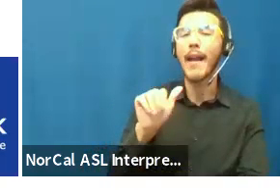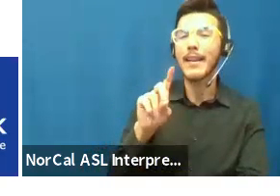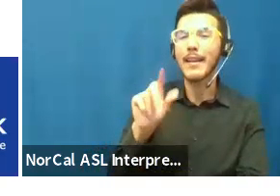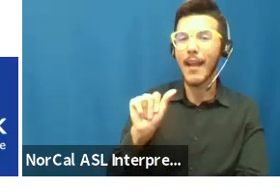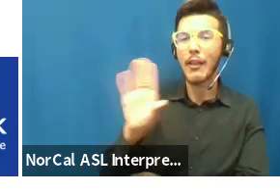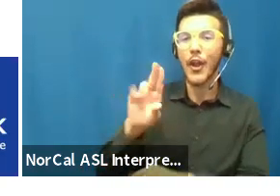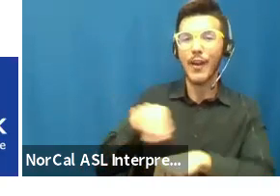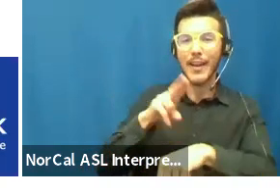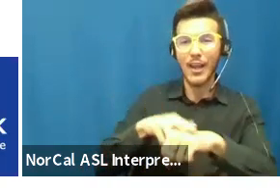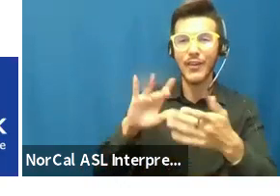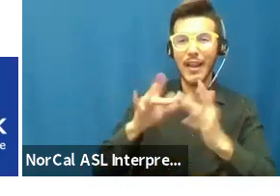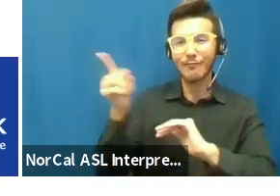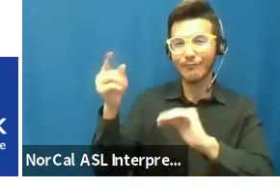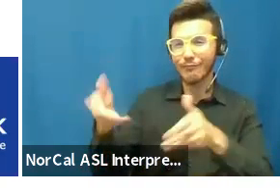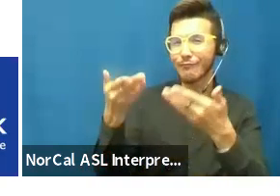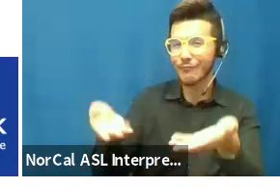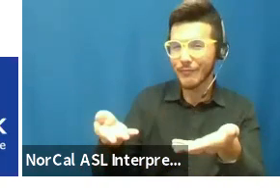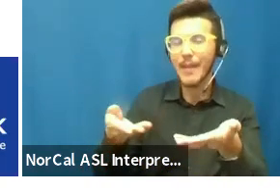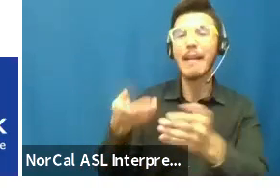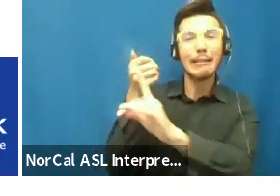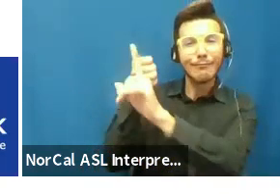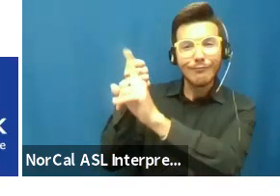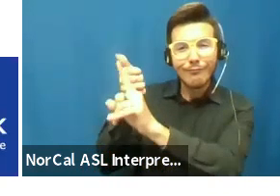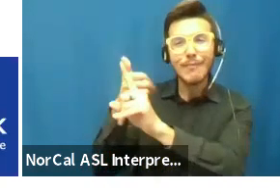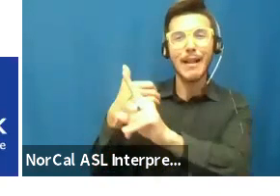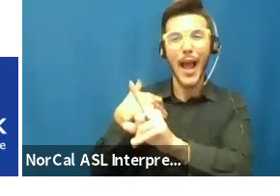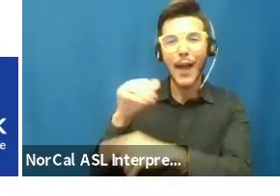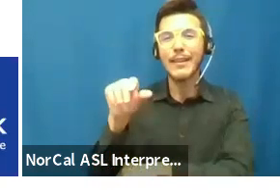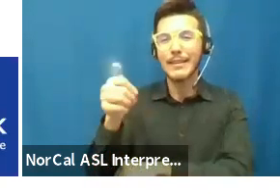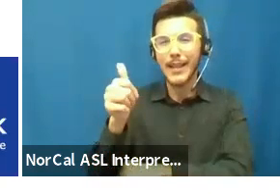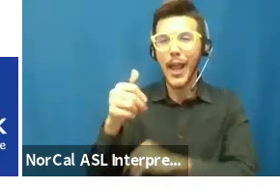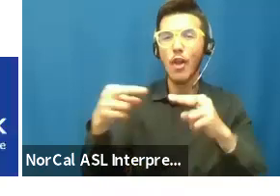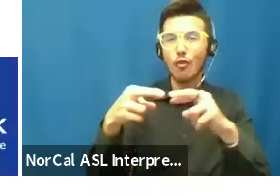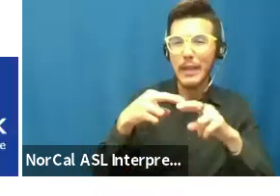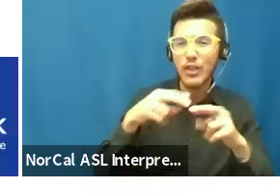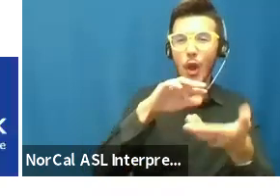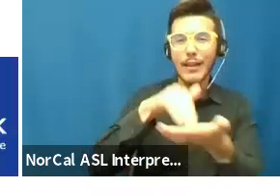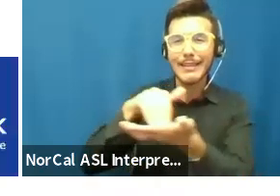The ADA National Network is made up of 10 regional centers that are federally funded